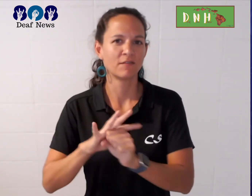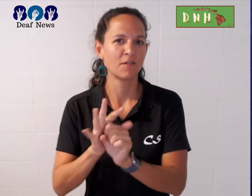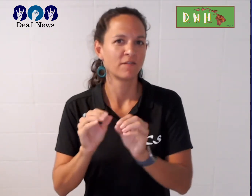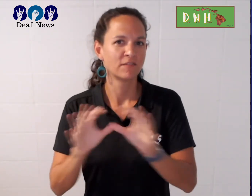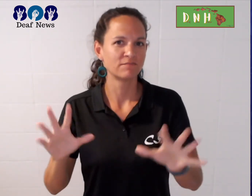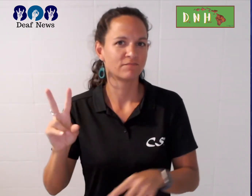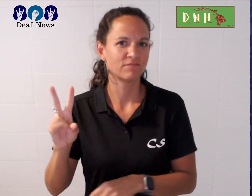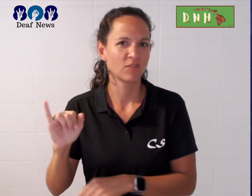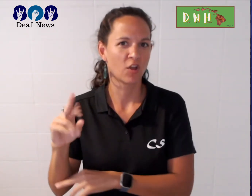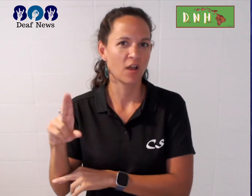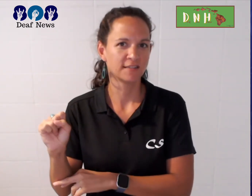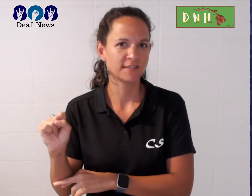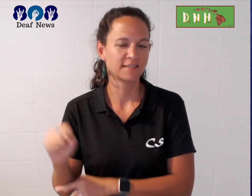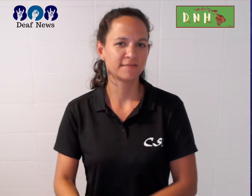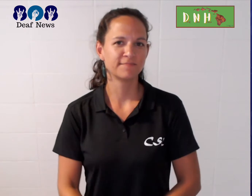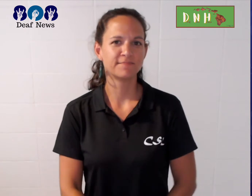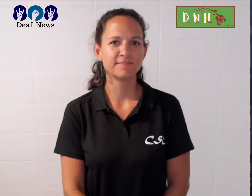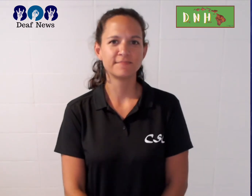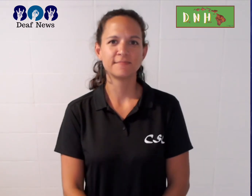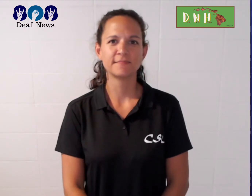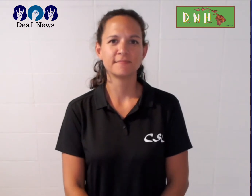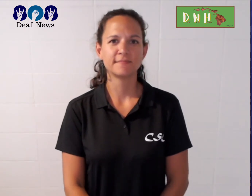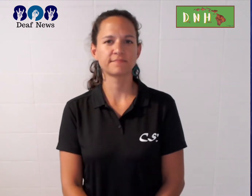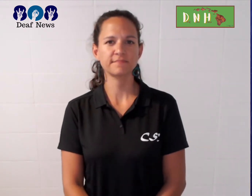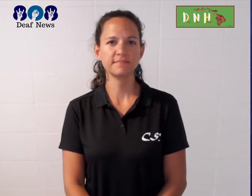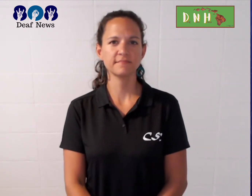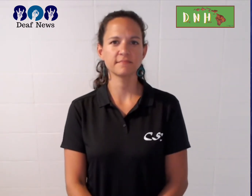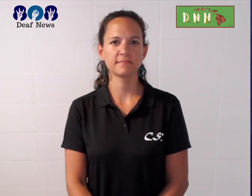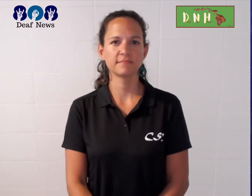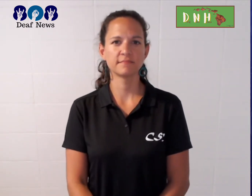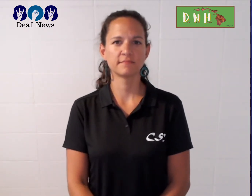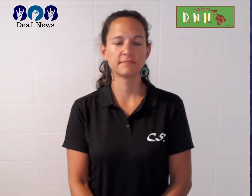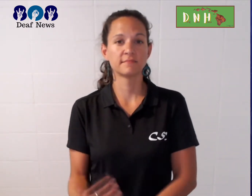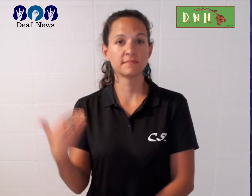seeks to live with the virus.